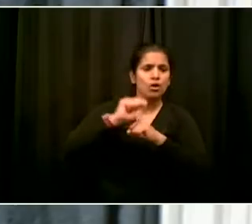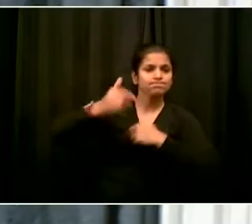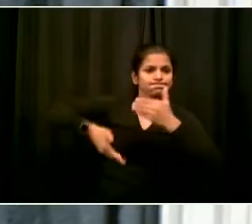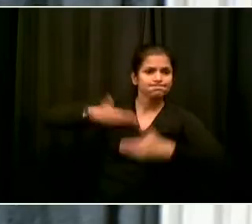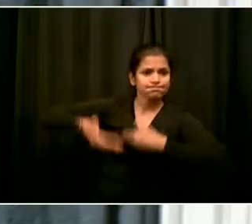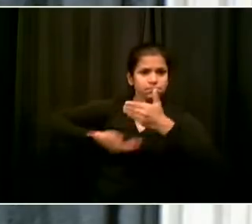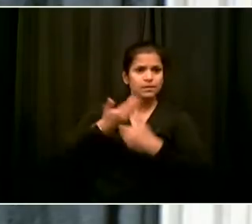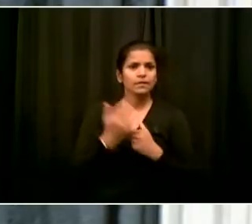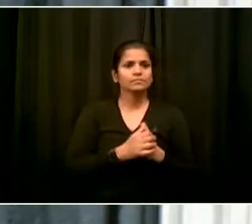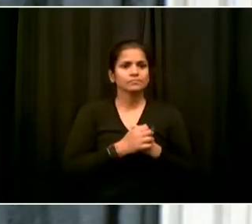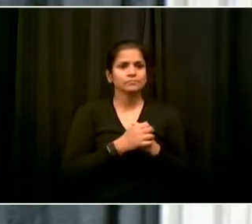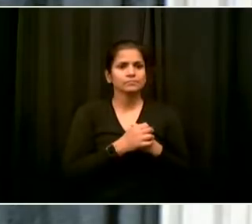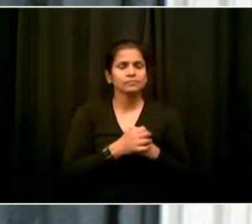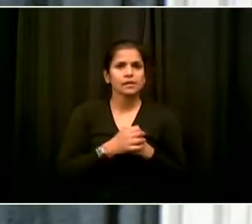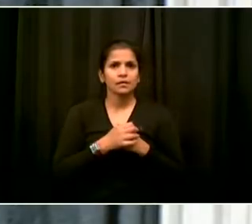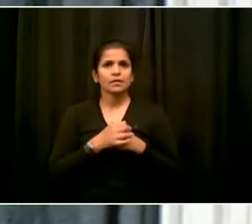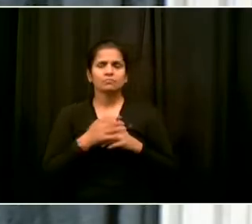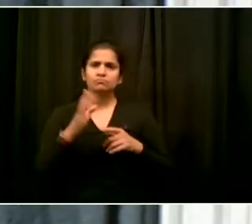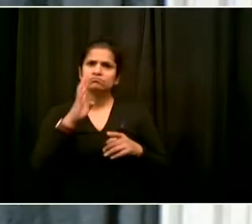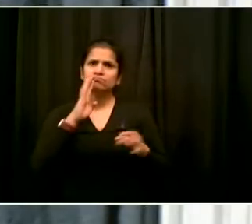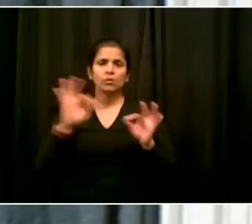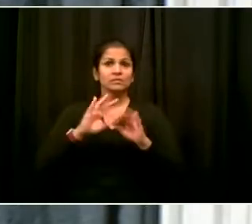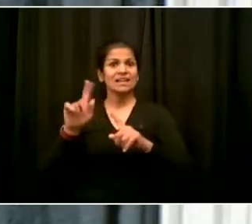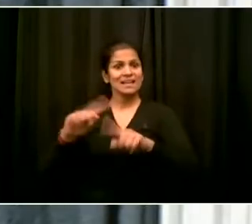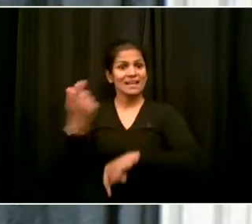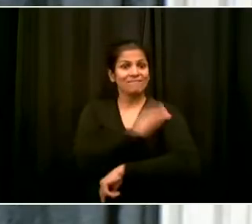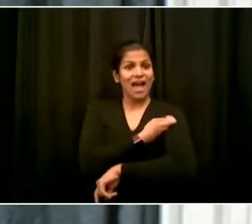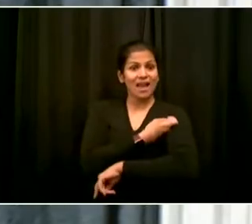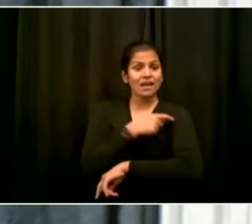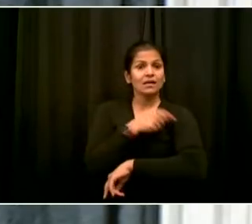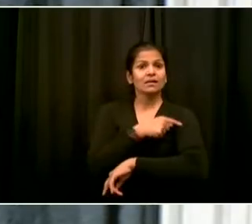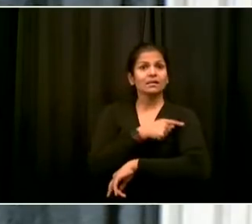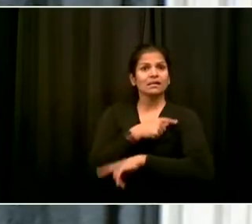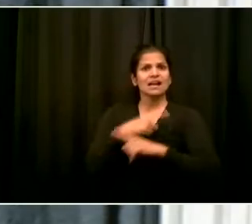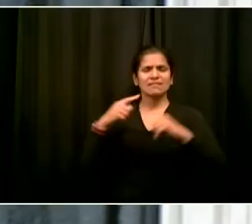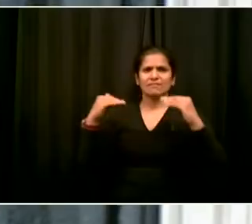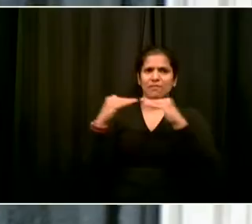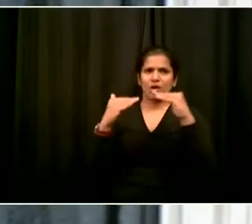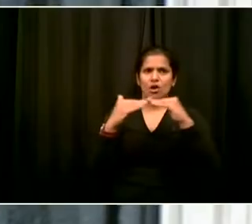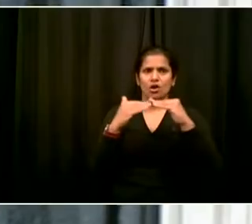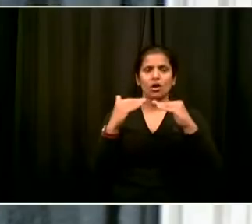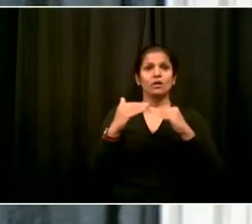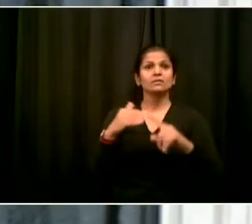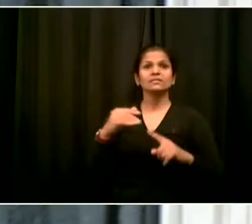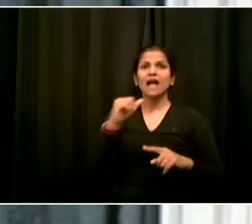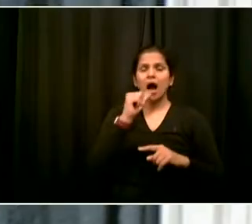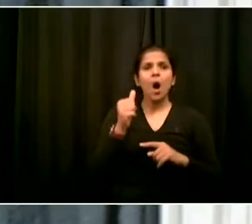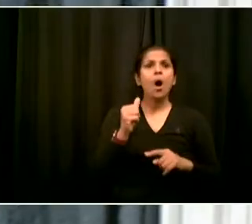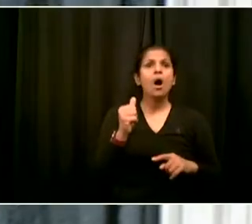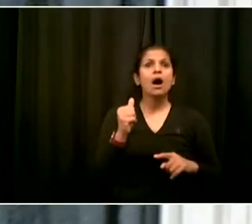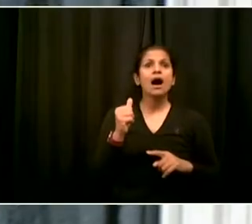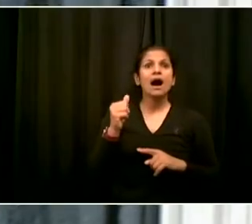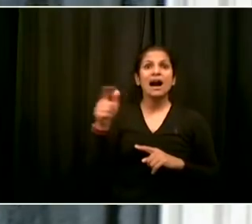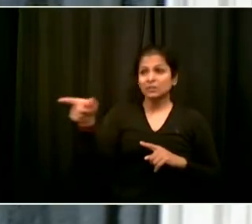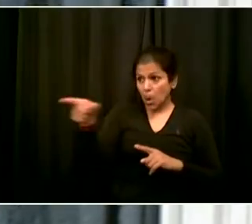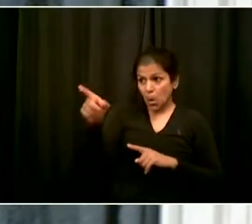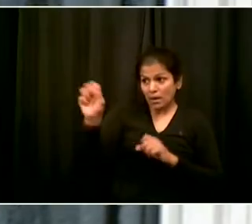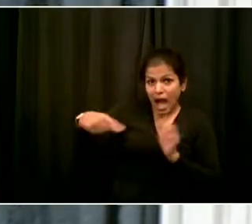HAVE A LOW UPTAKE OF THE VACCINE AND PIVOT TO ENSURE THAT THE